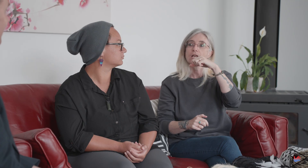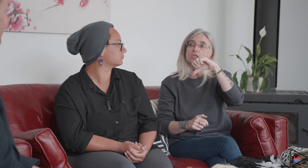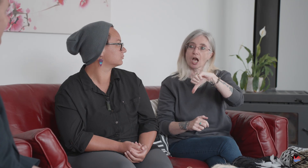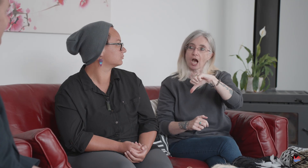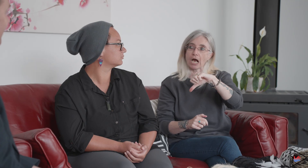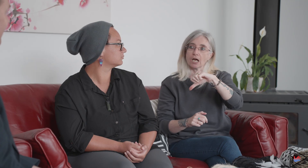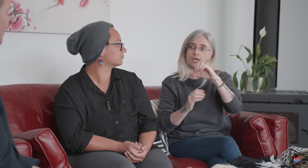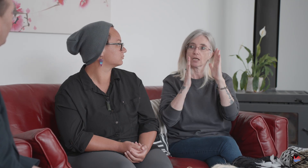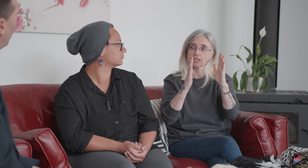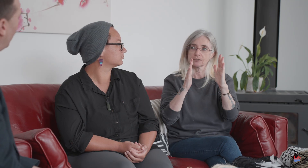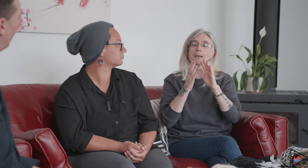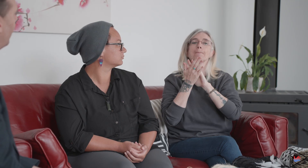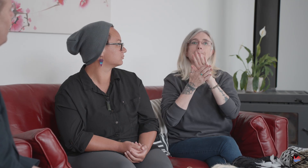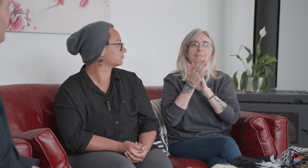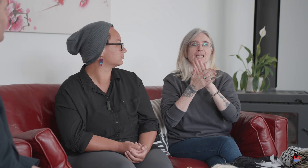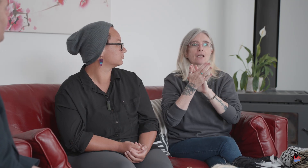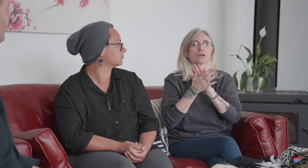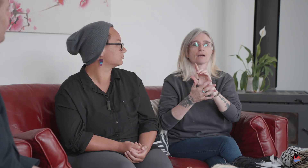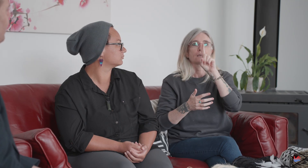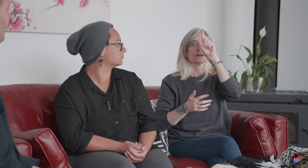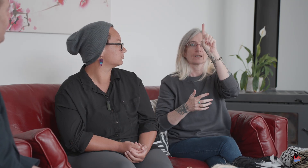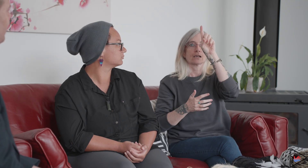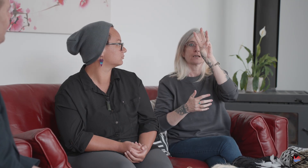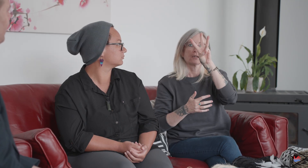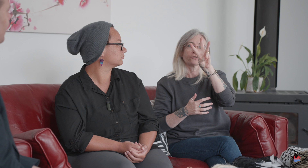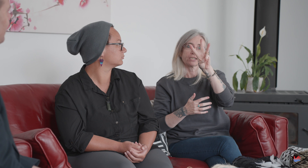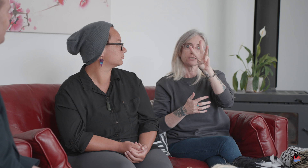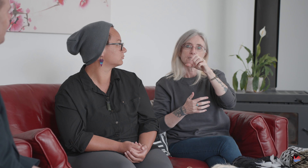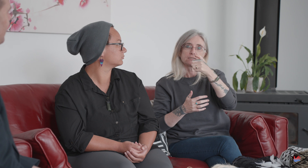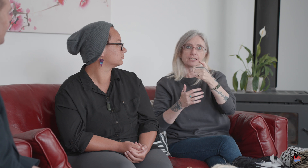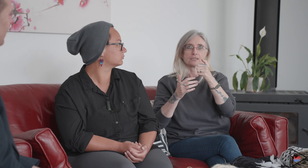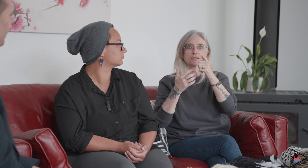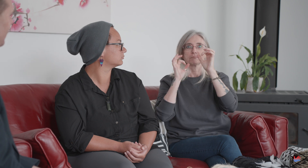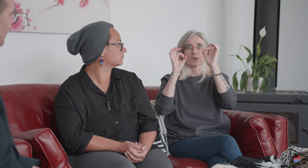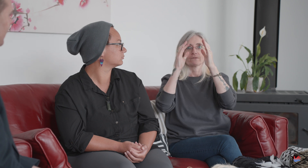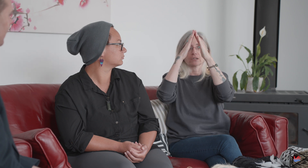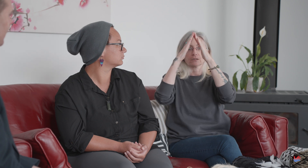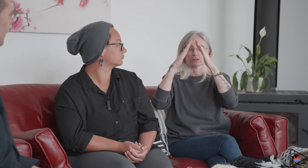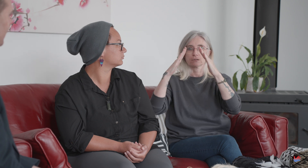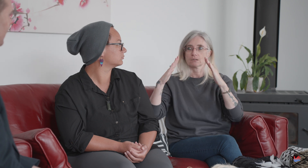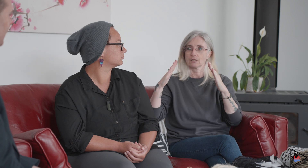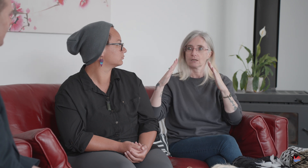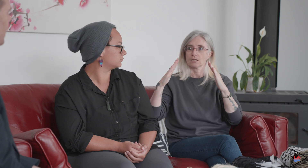six, nine structure where you've got a number of rows. You've got three rows,